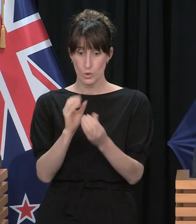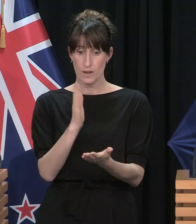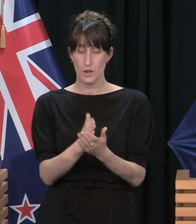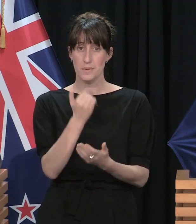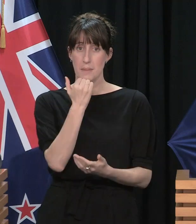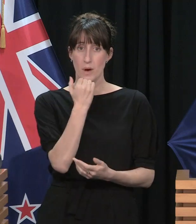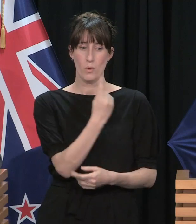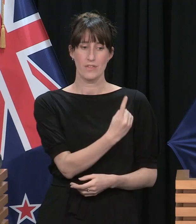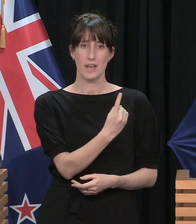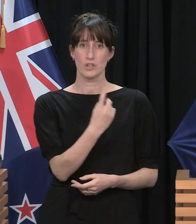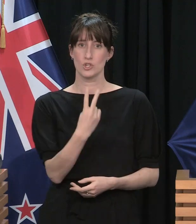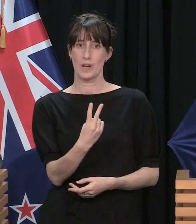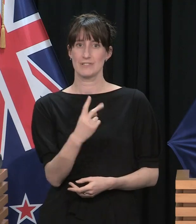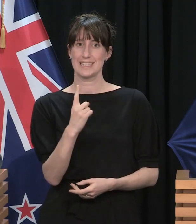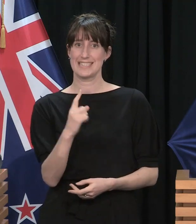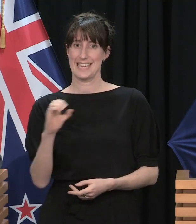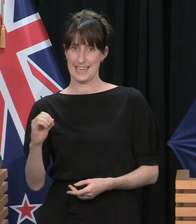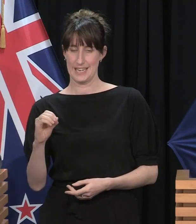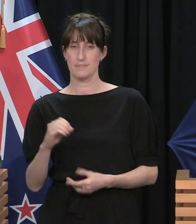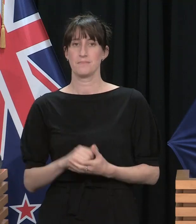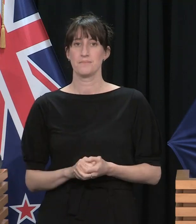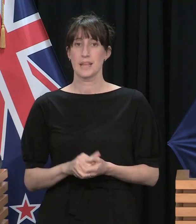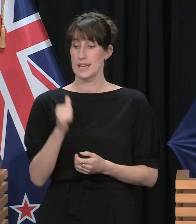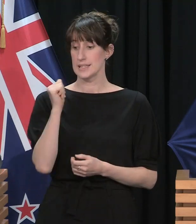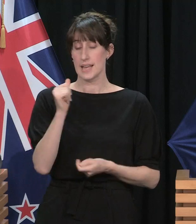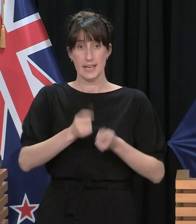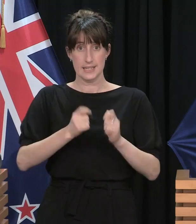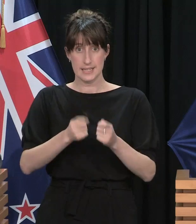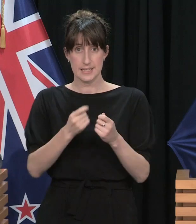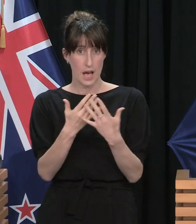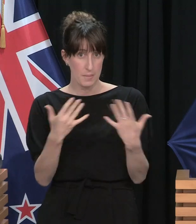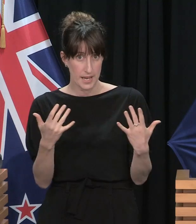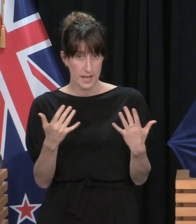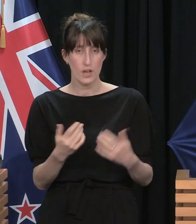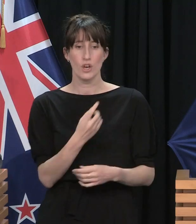hospital-level care. Our total